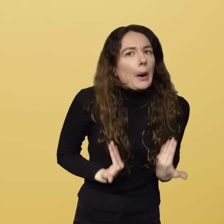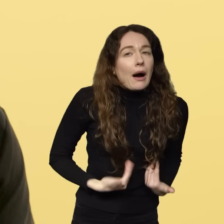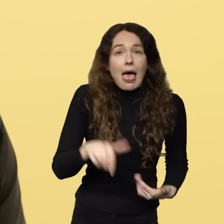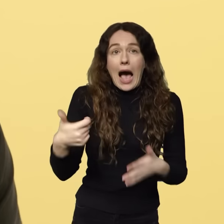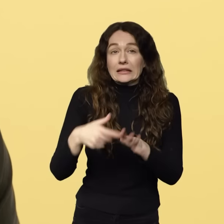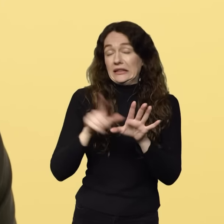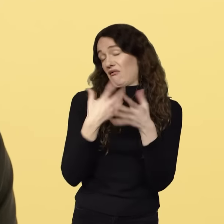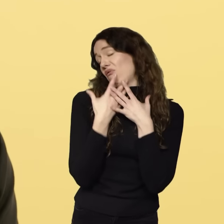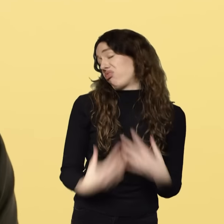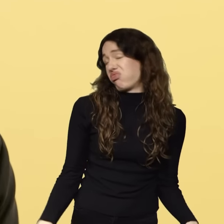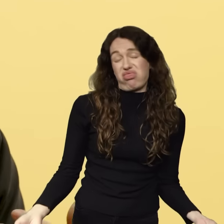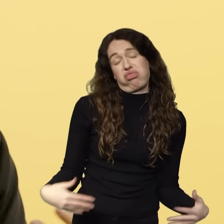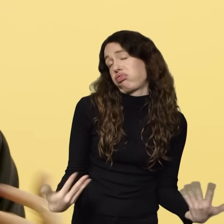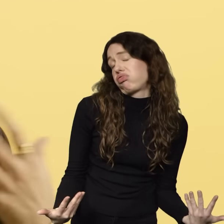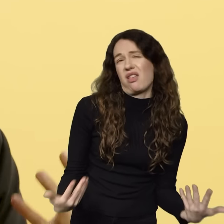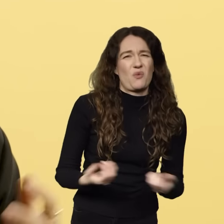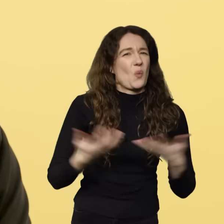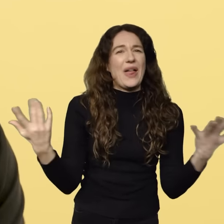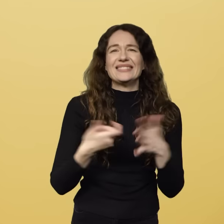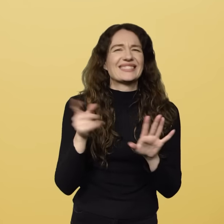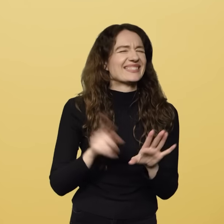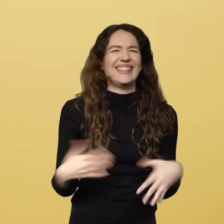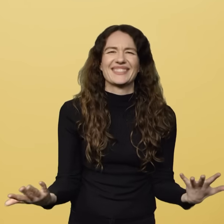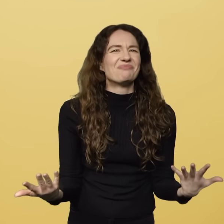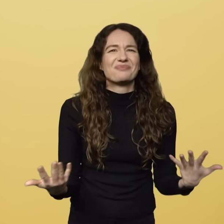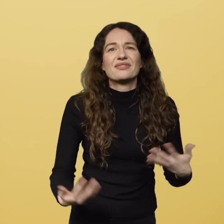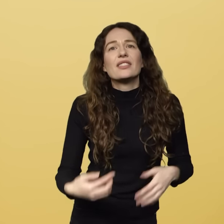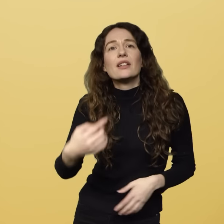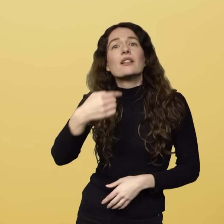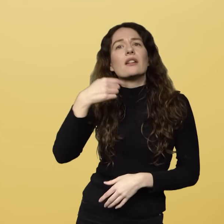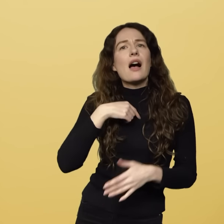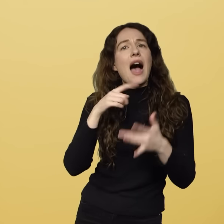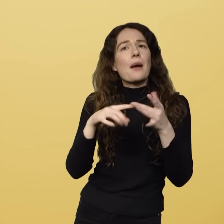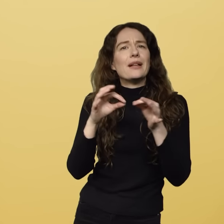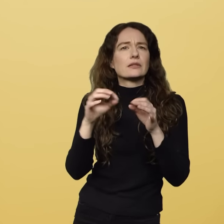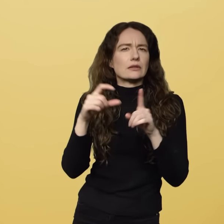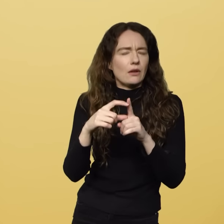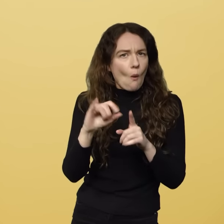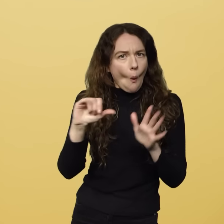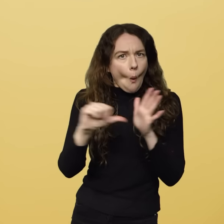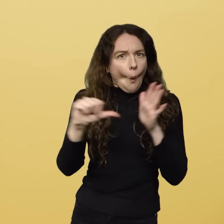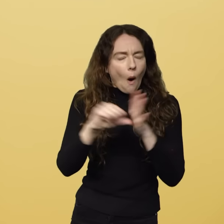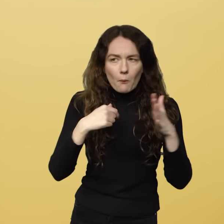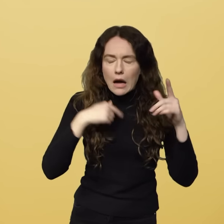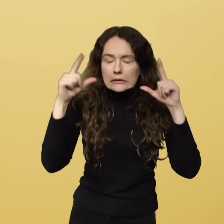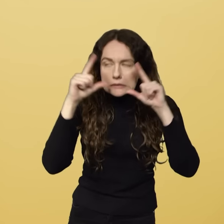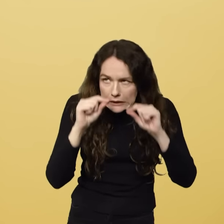I never realised how much IBD would impact my sleep I kind of like now have to get up 2 to 3 times in the night to empty my bag.